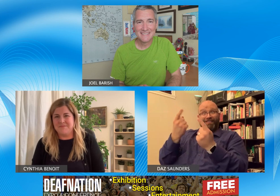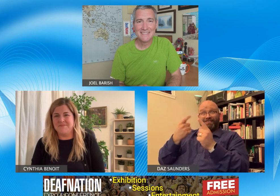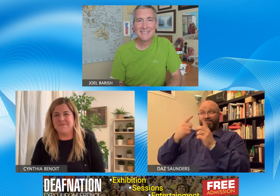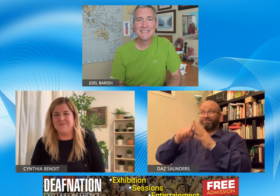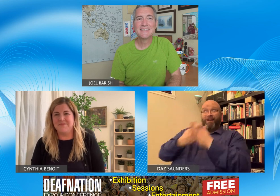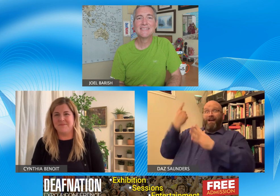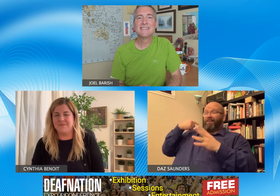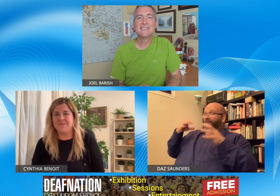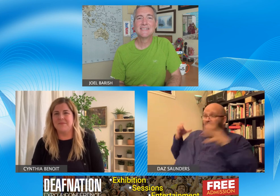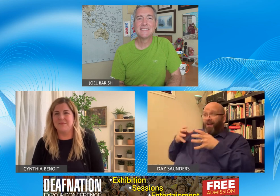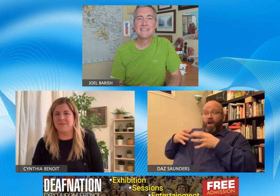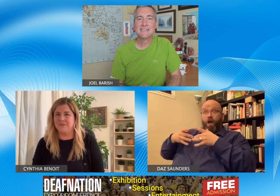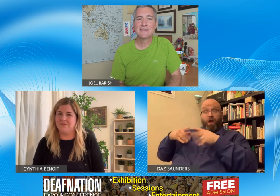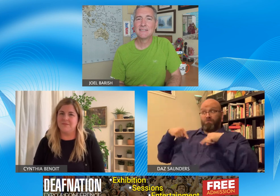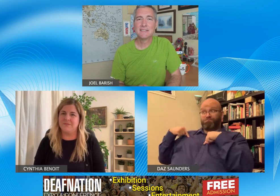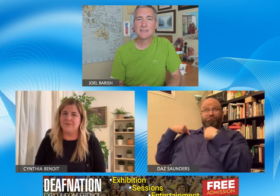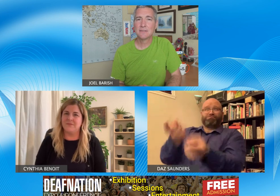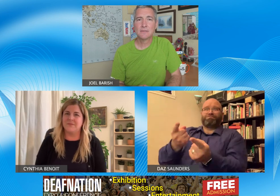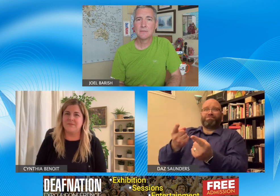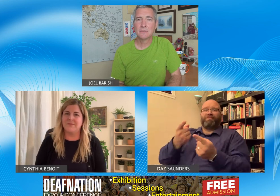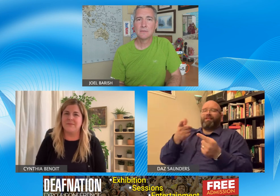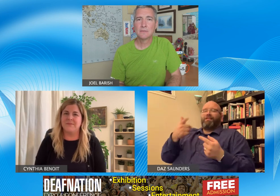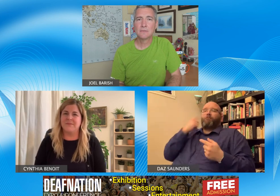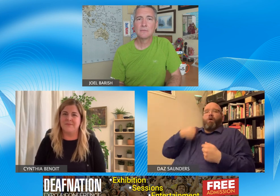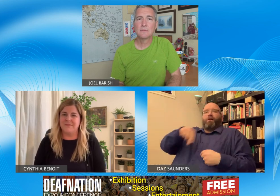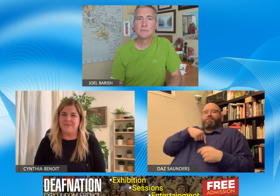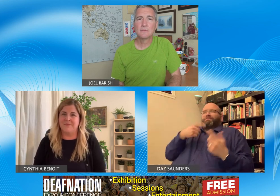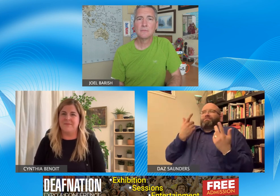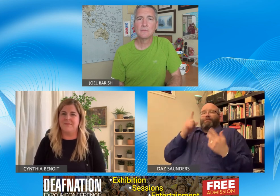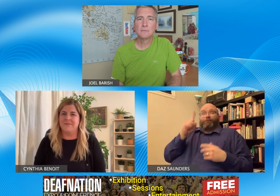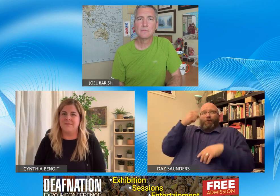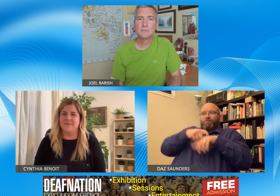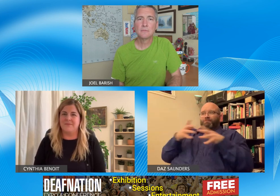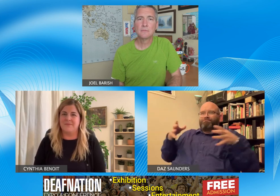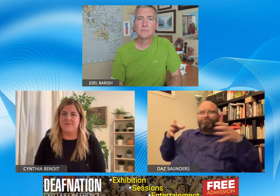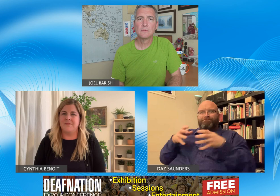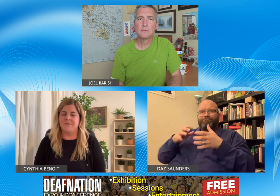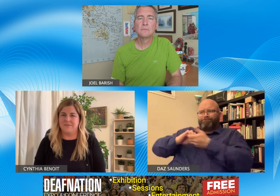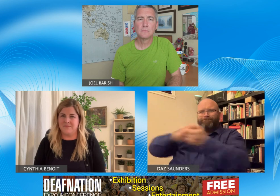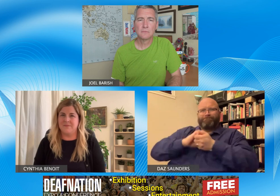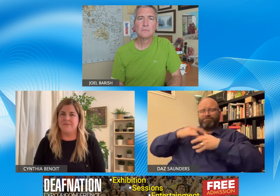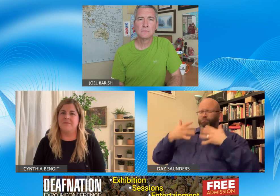We’ve been working on this together ever since.